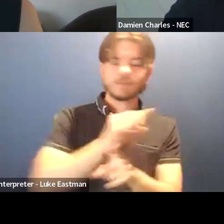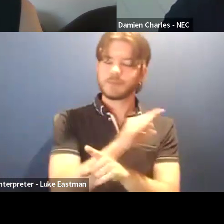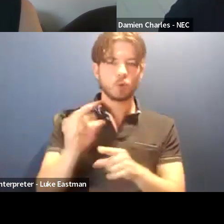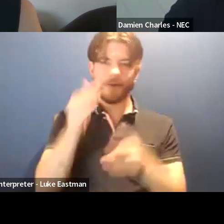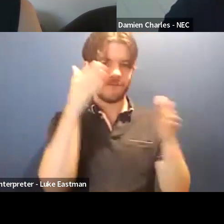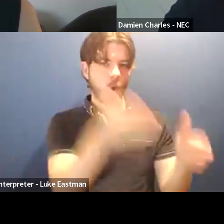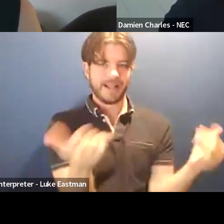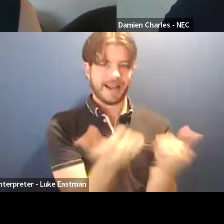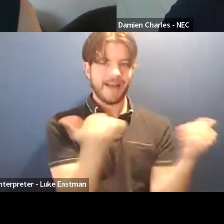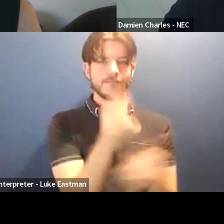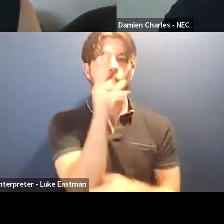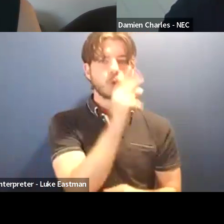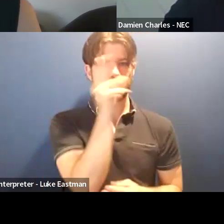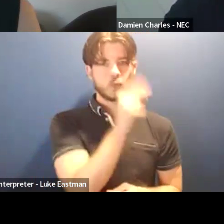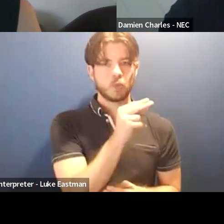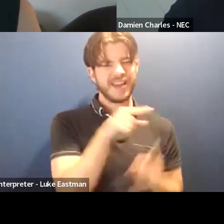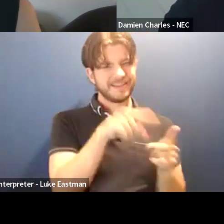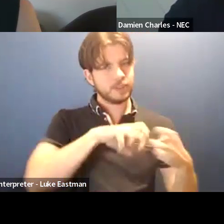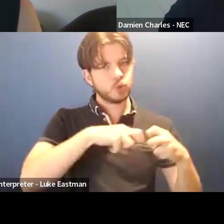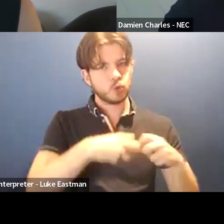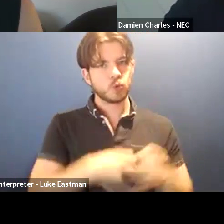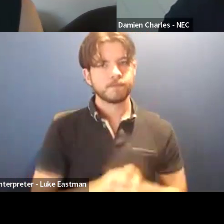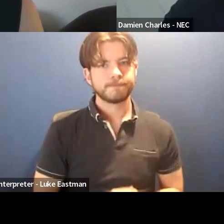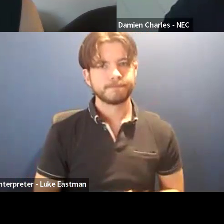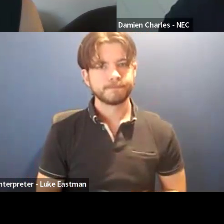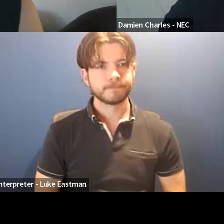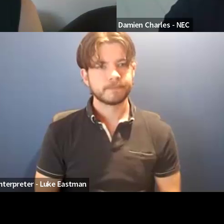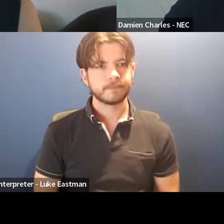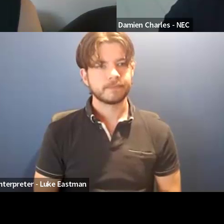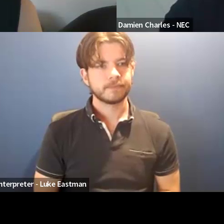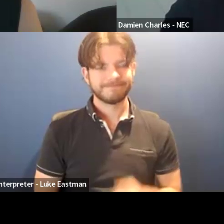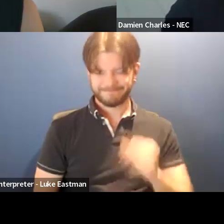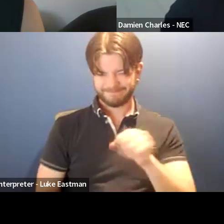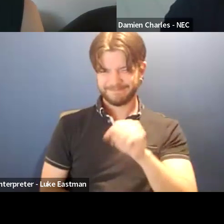think that's been problematic for young